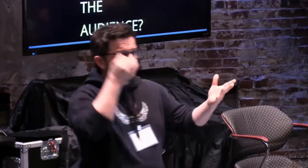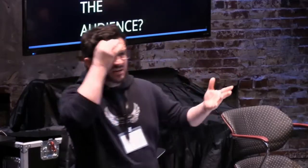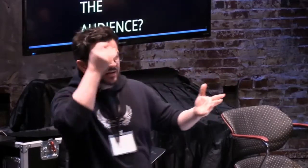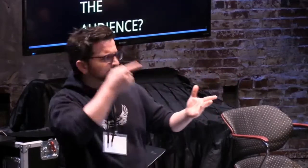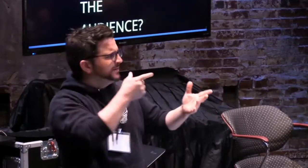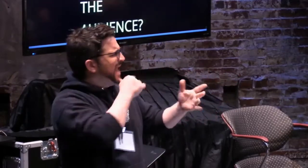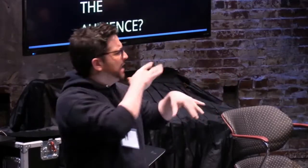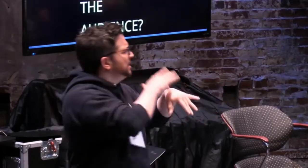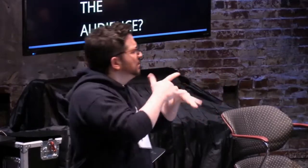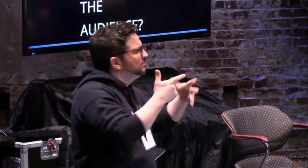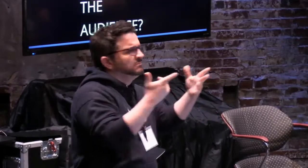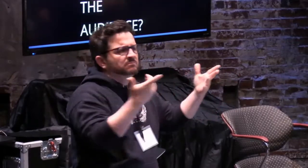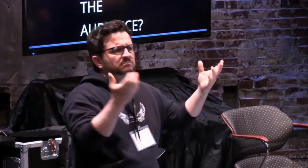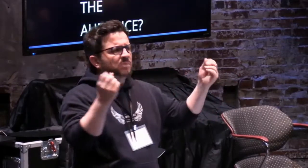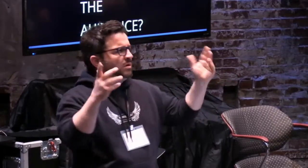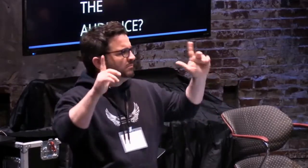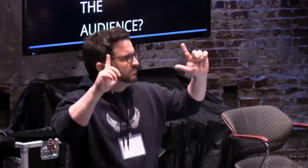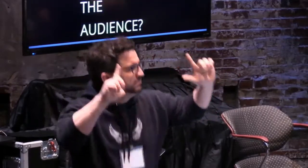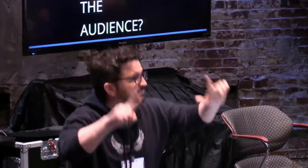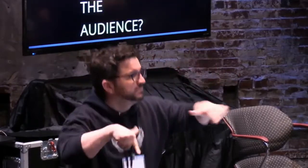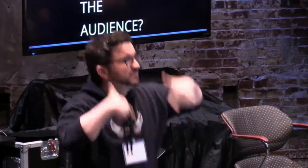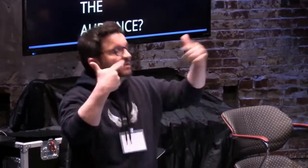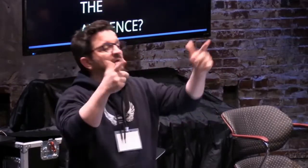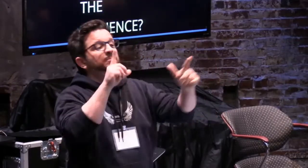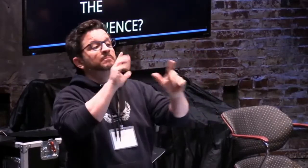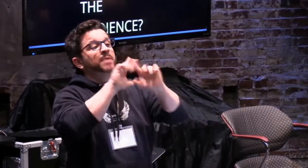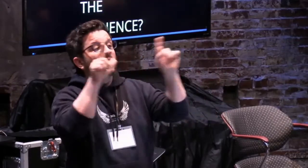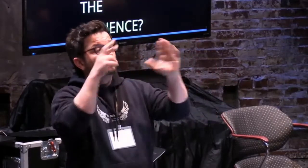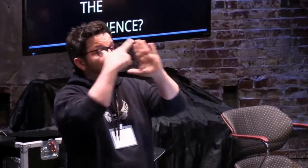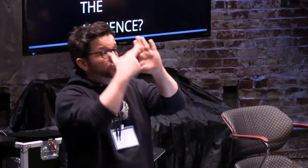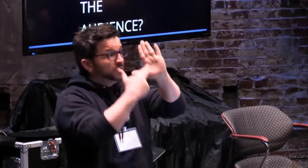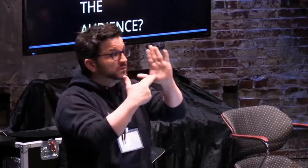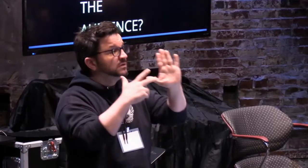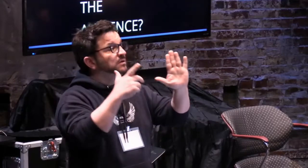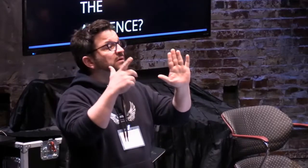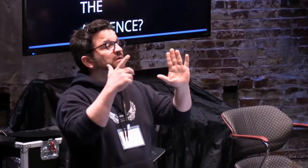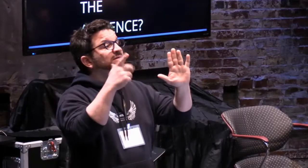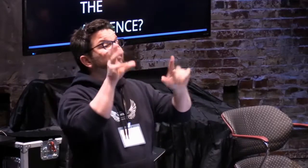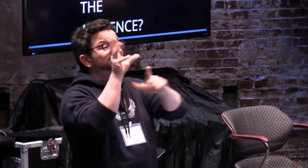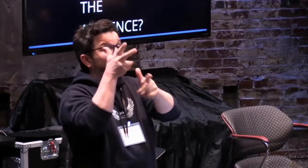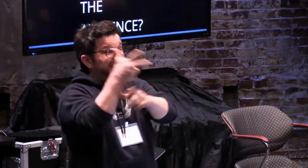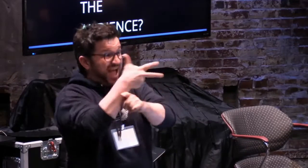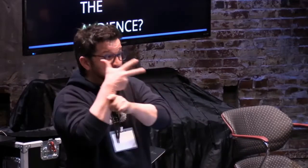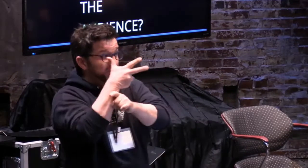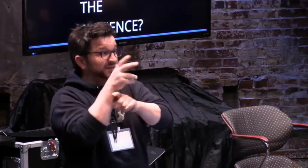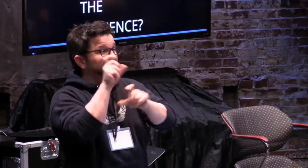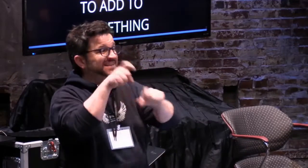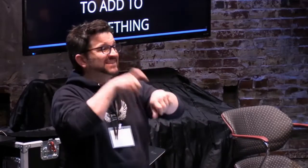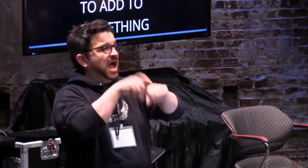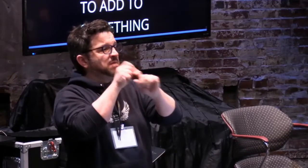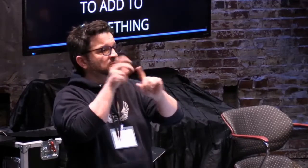on something that somebody already said previously. Or a little bit of elaboration. That's your decision, but keep the ground rules though.